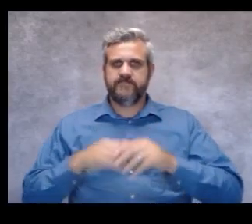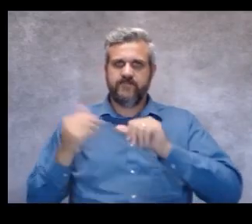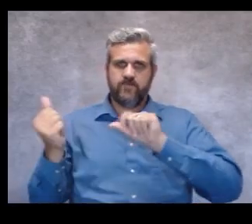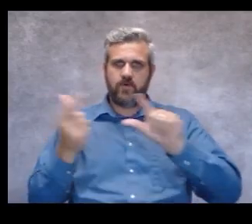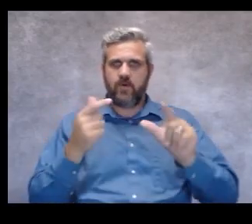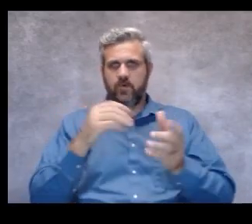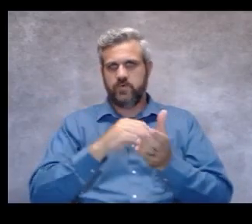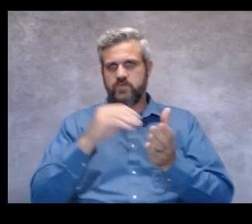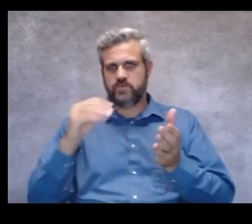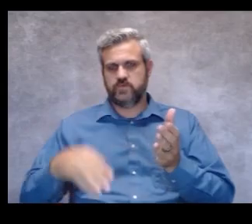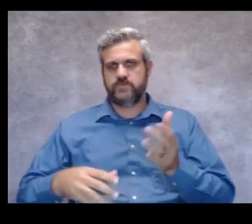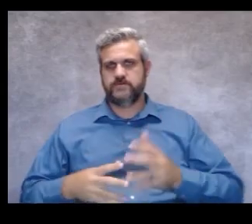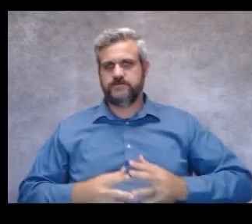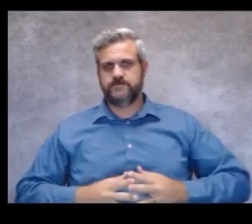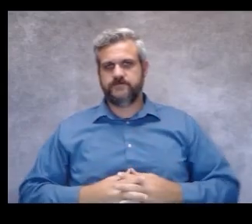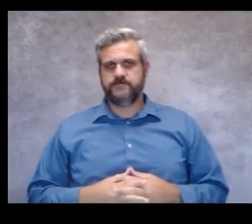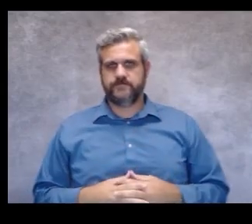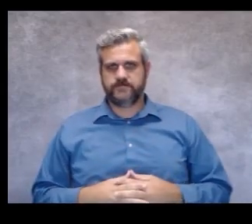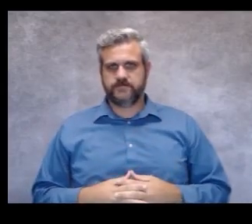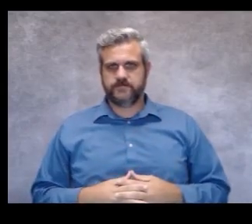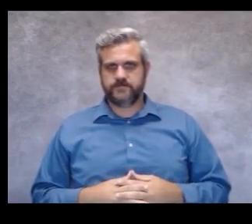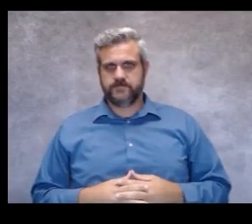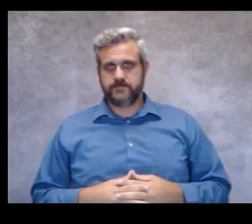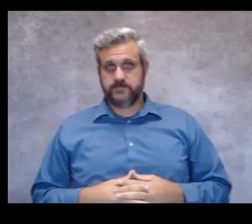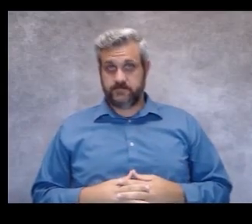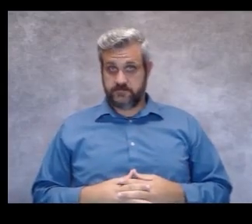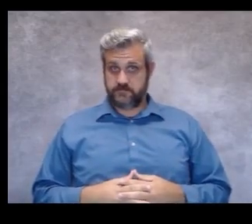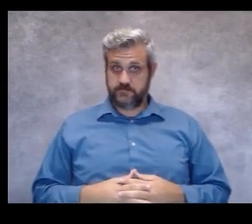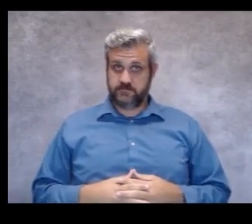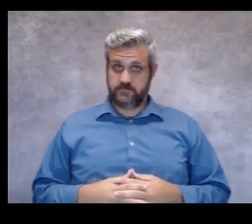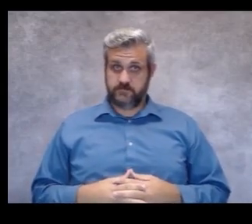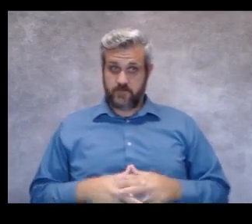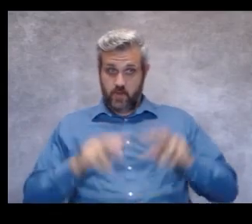for all students. Looking at your data and discussing it